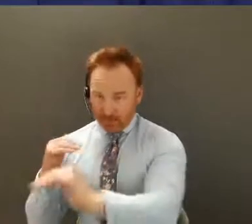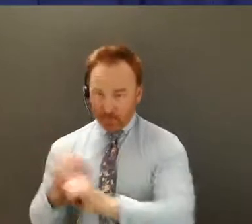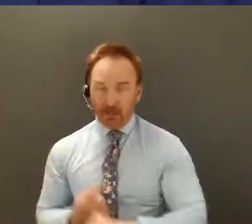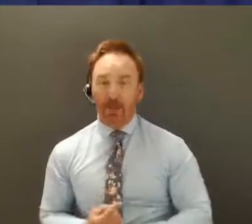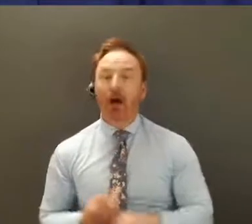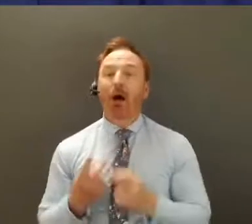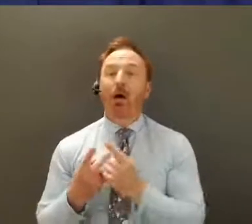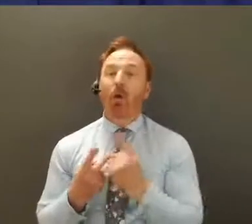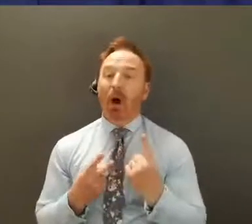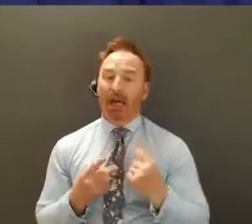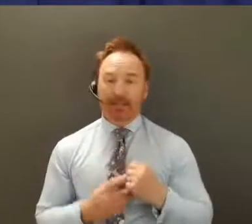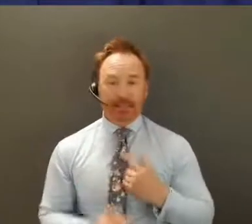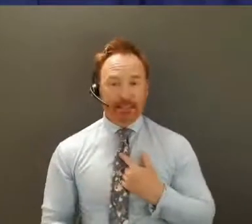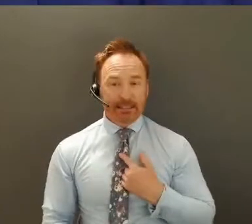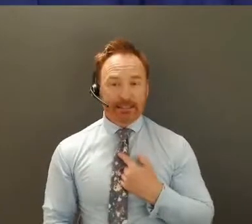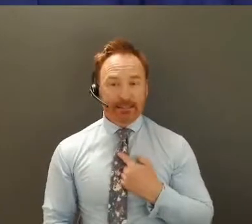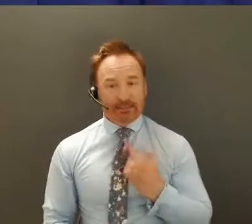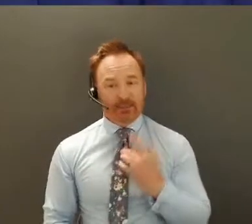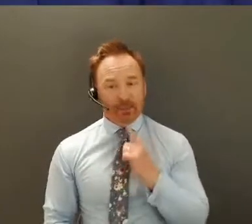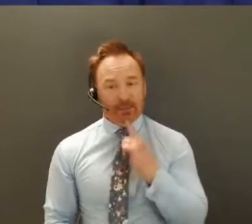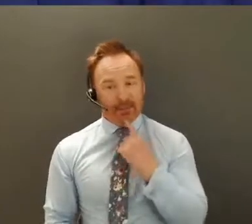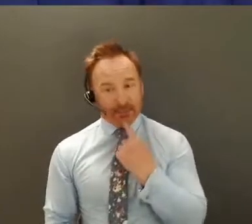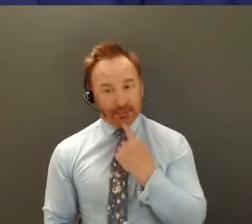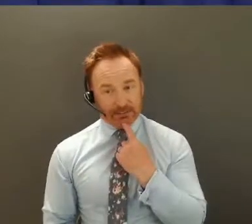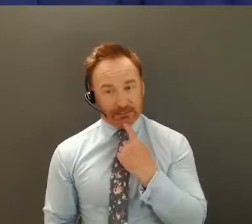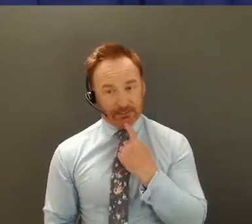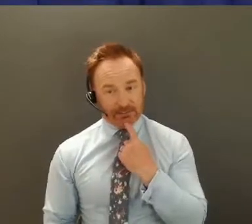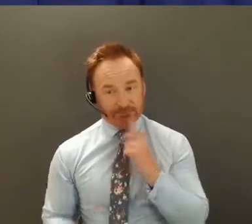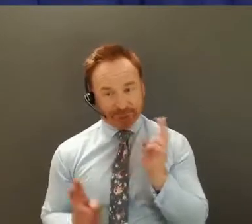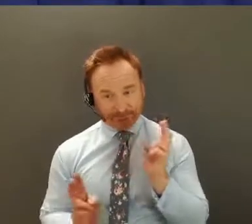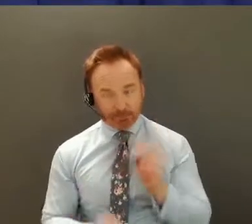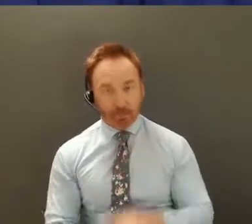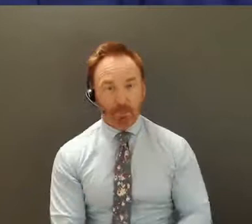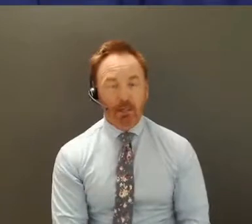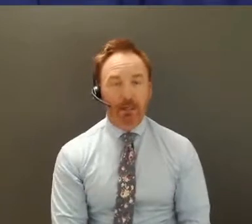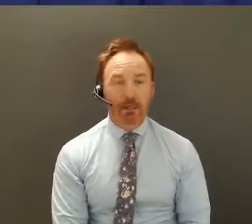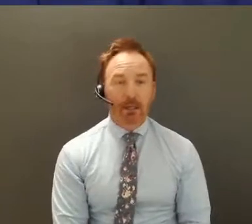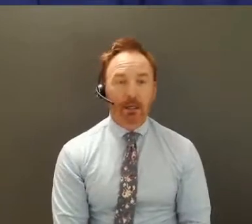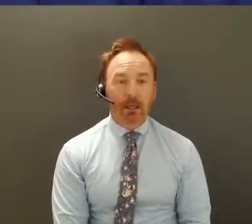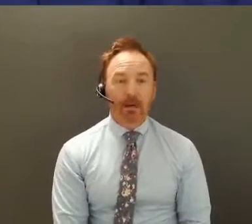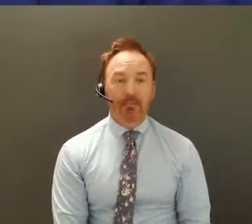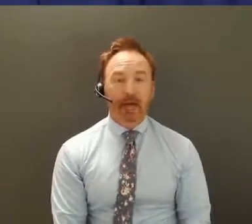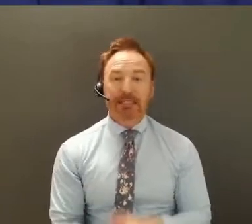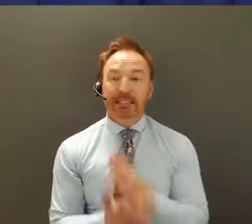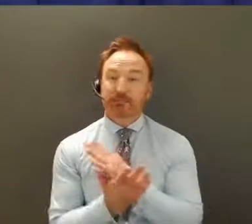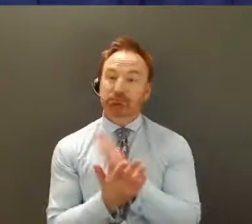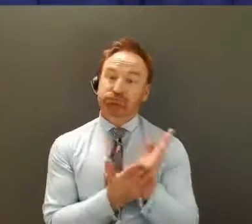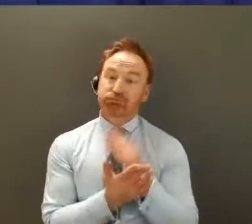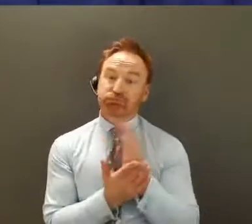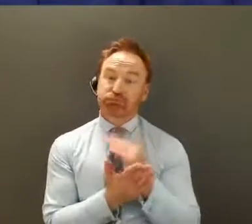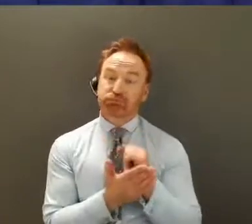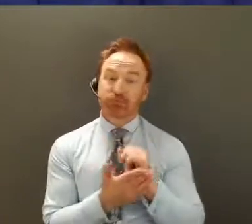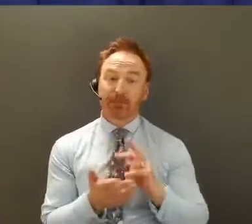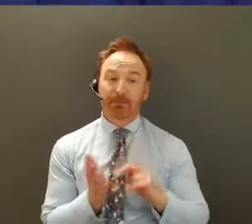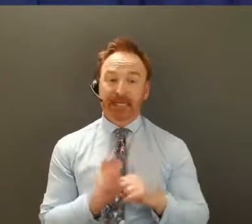[Speaking Indigenous Language] Please be safe.